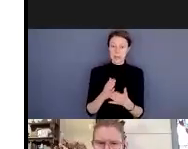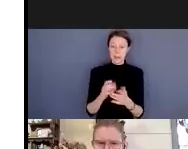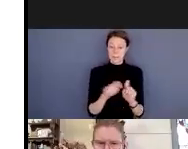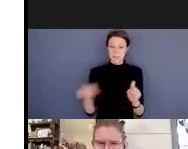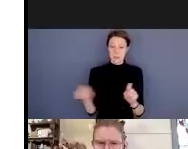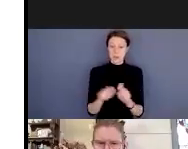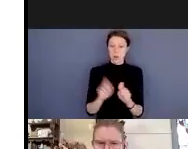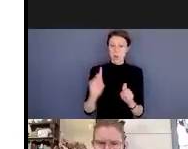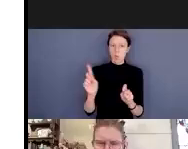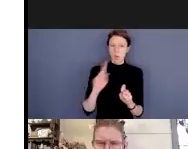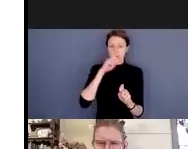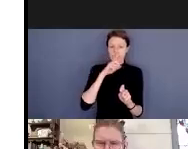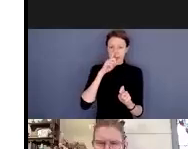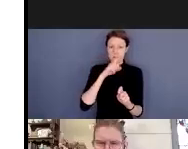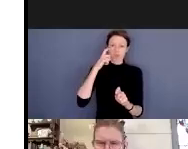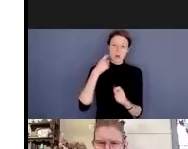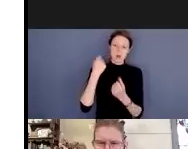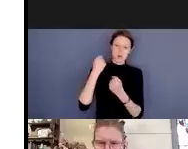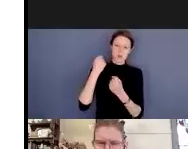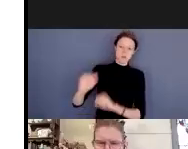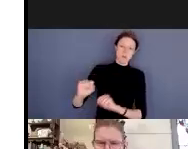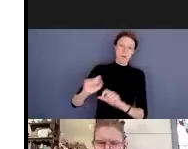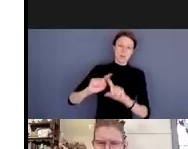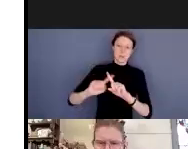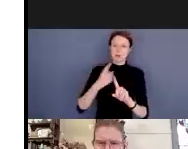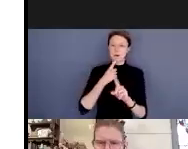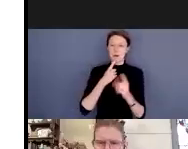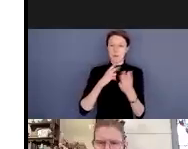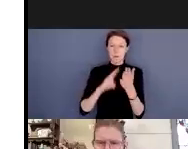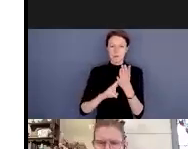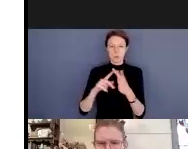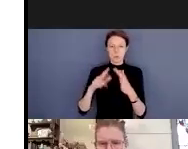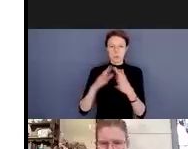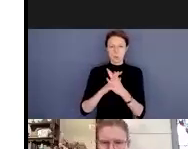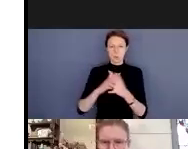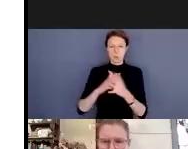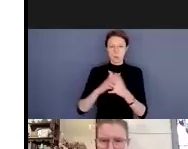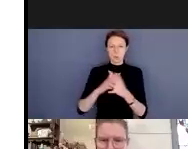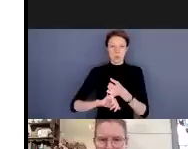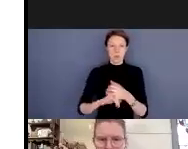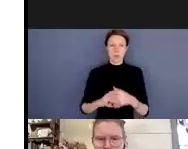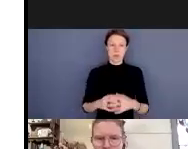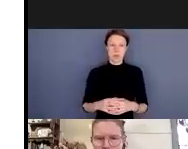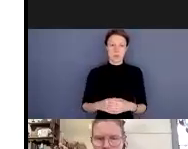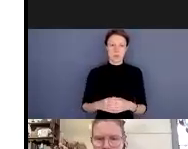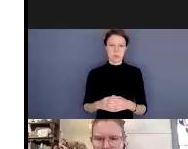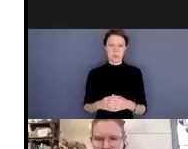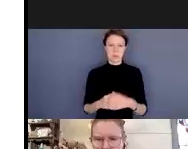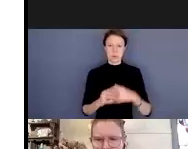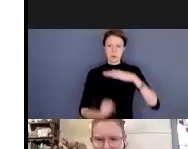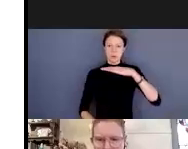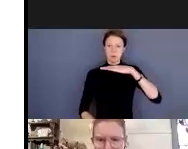different kinds of news. So the top level sort of entry in this bar graph is what's described